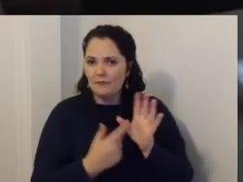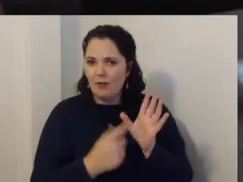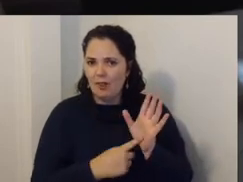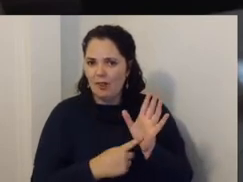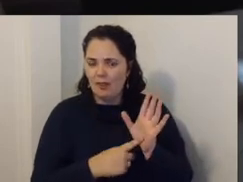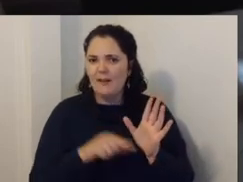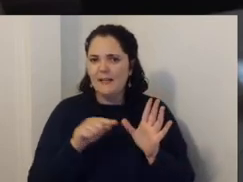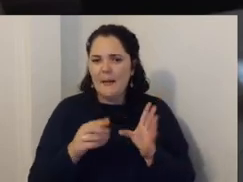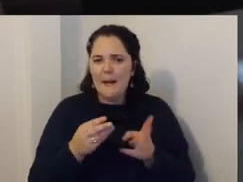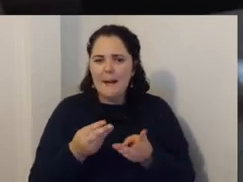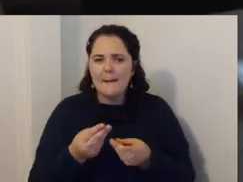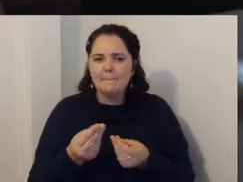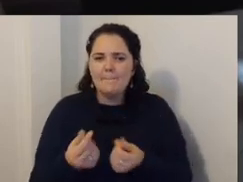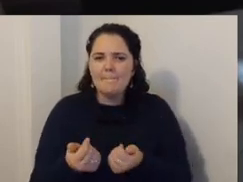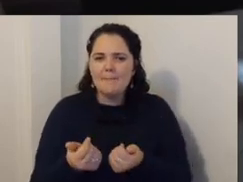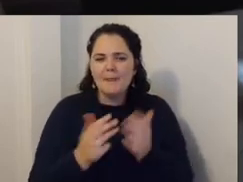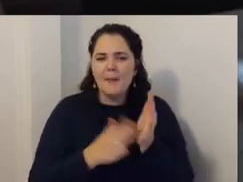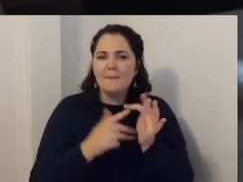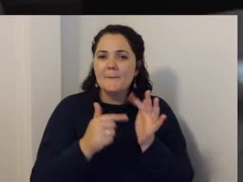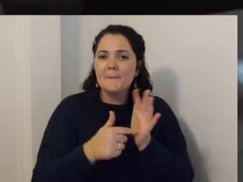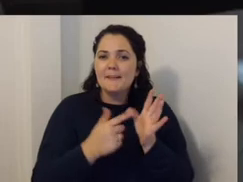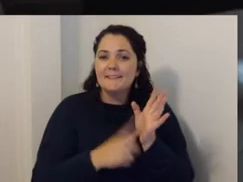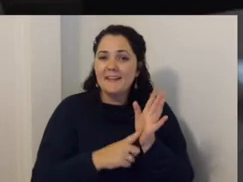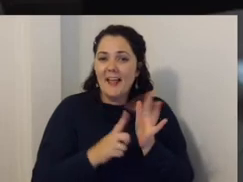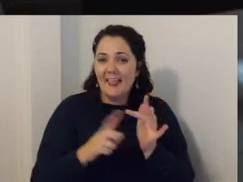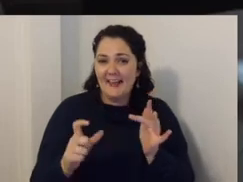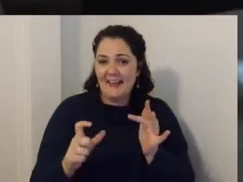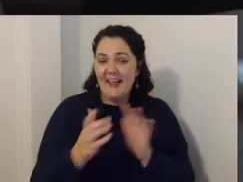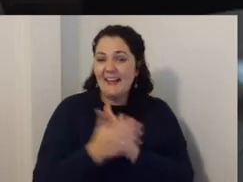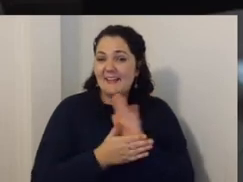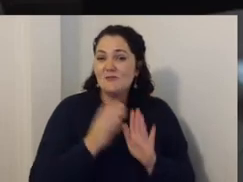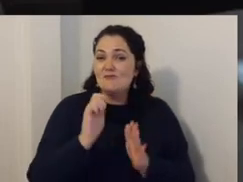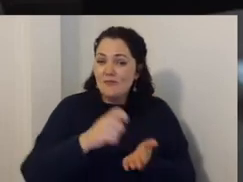you know and so it will actually gum up your eraser really really quickly